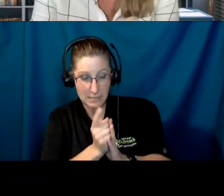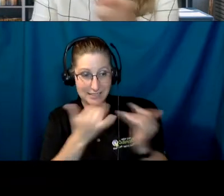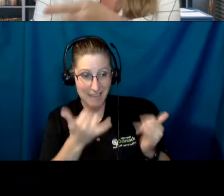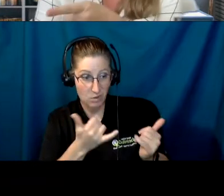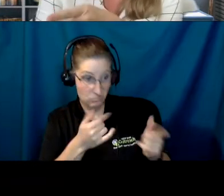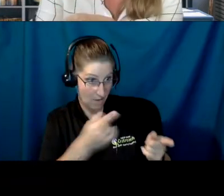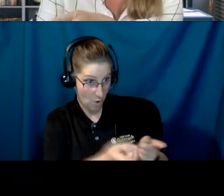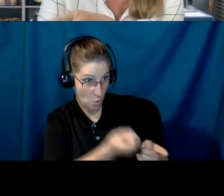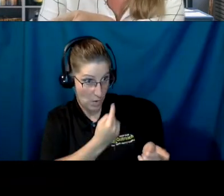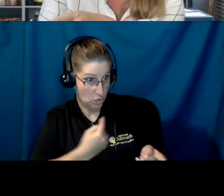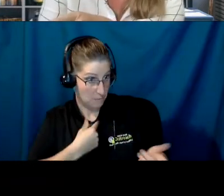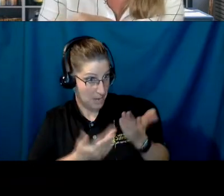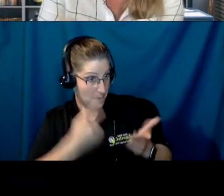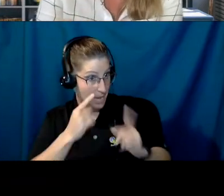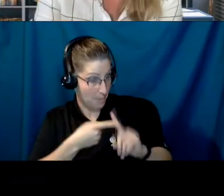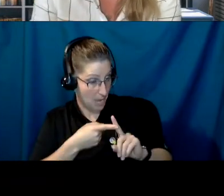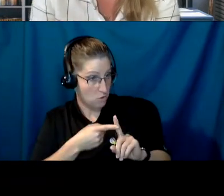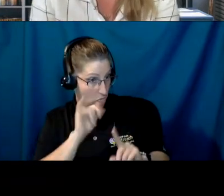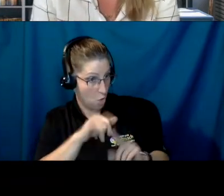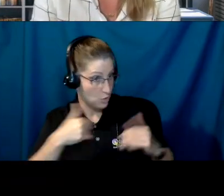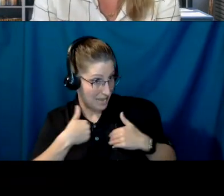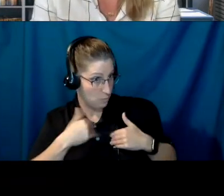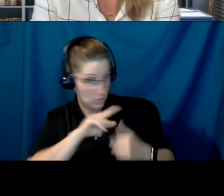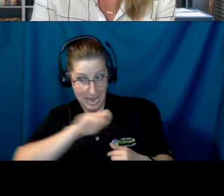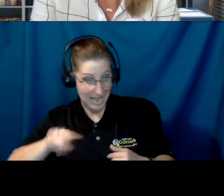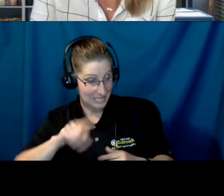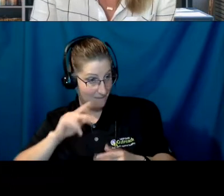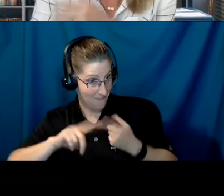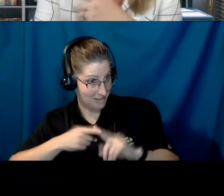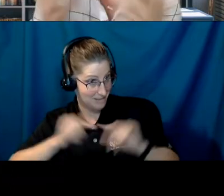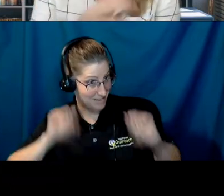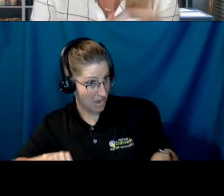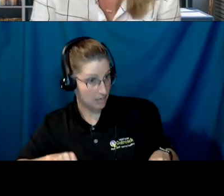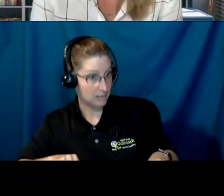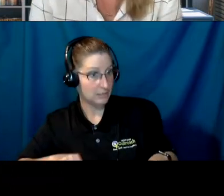have a question to ask about prehistoric animals to your friends and you know, vice versa if